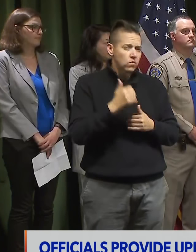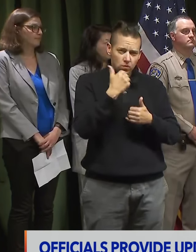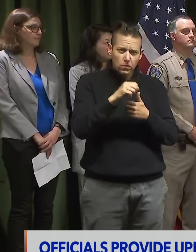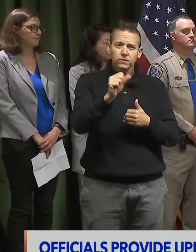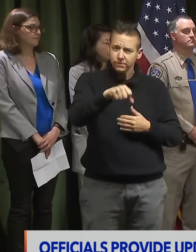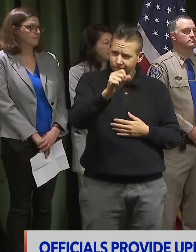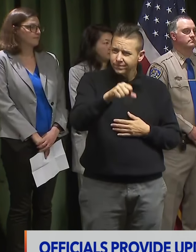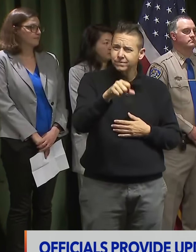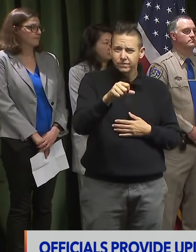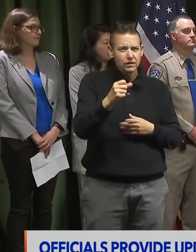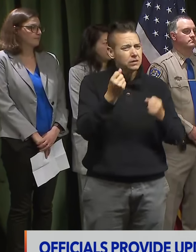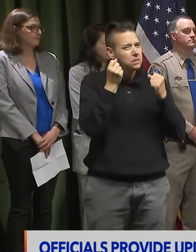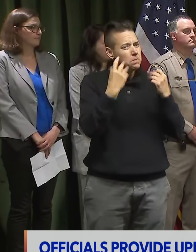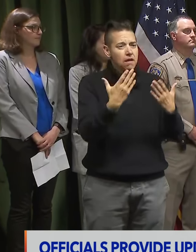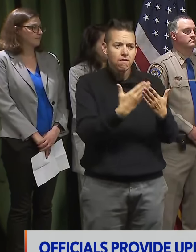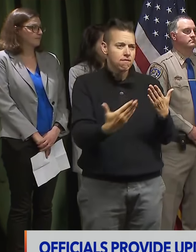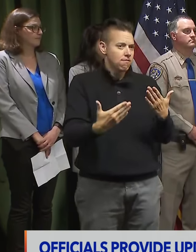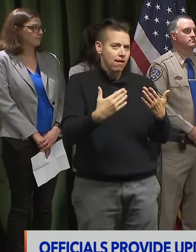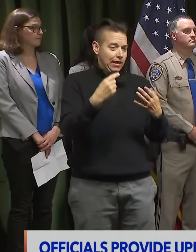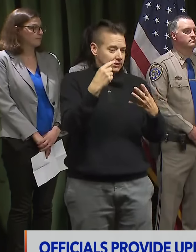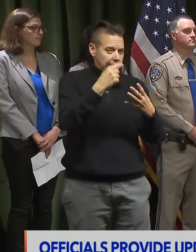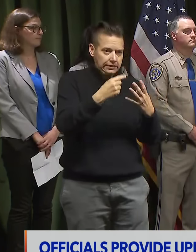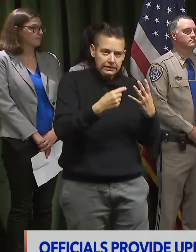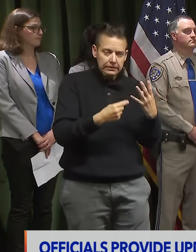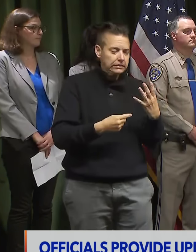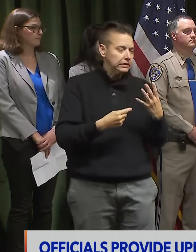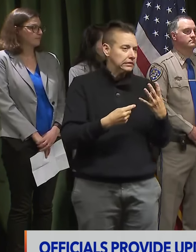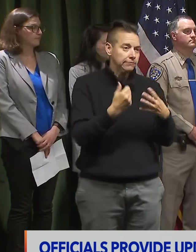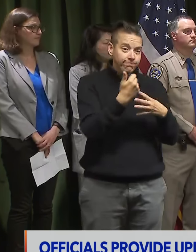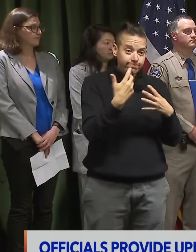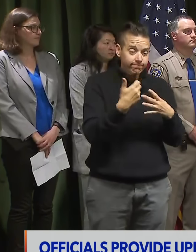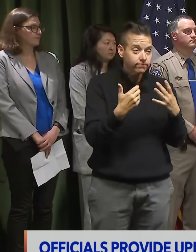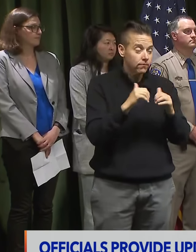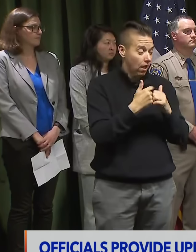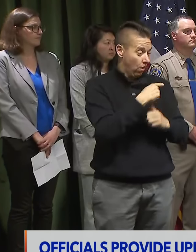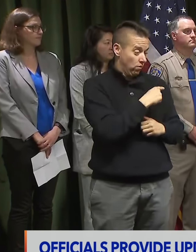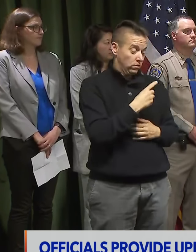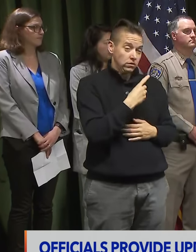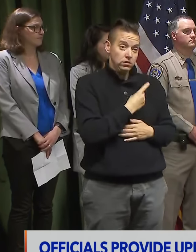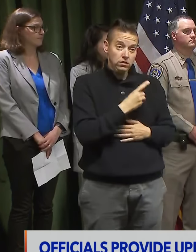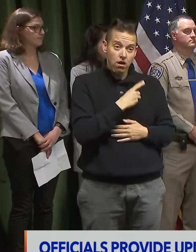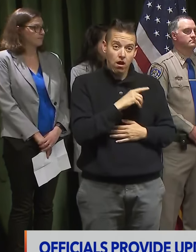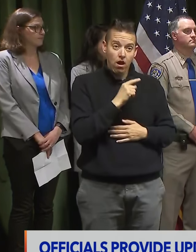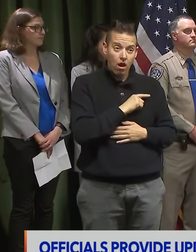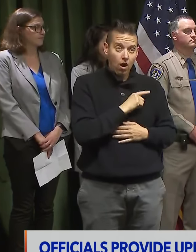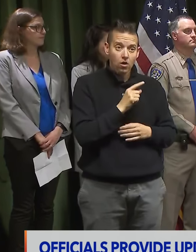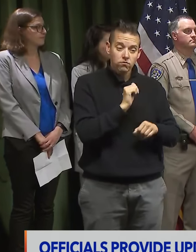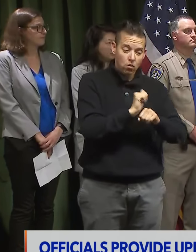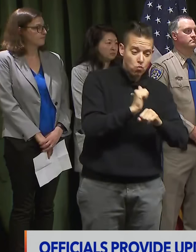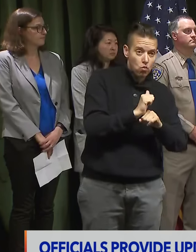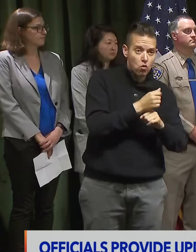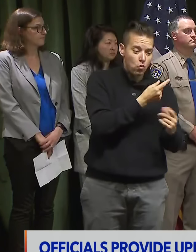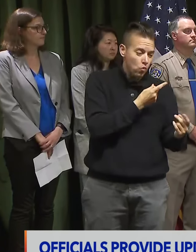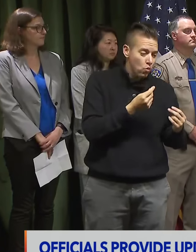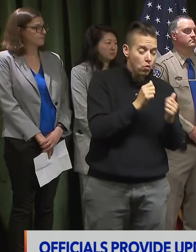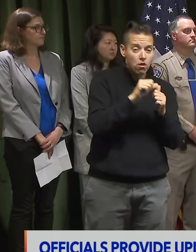THAT YOU MAY HAVE. BUT PLEASE KEEP IN MIND. YES, THERE ARE A